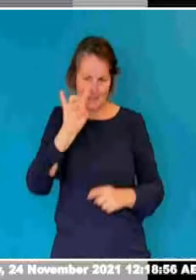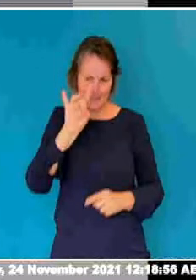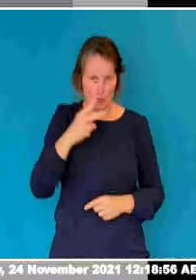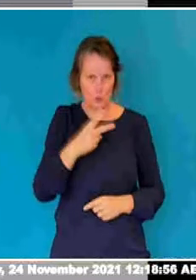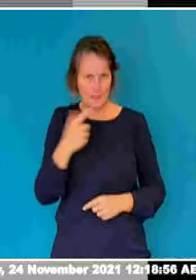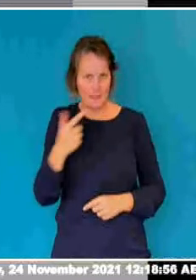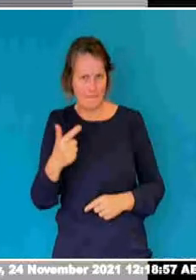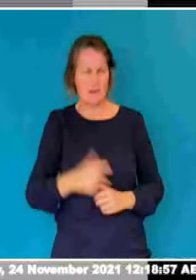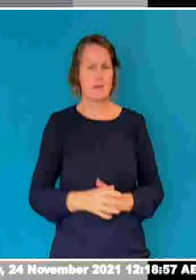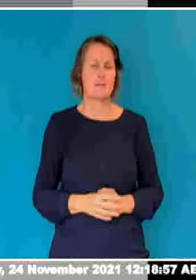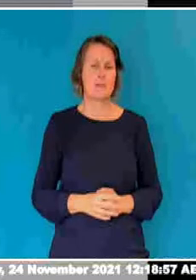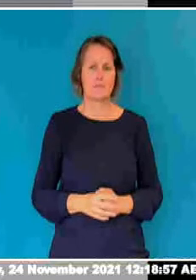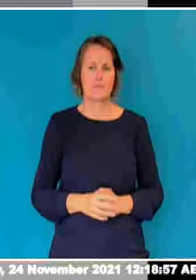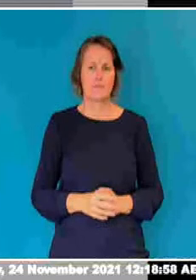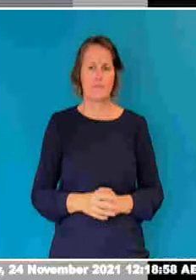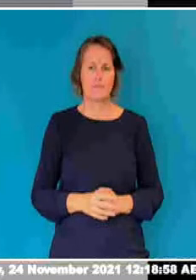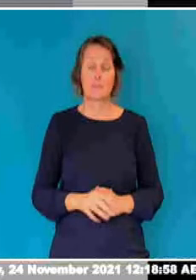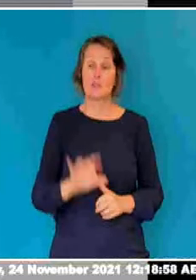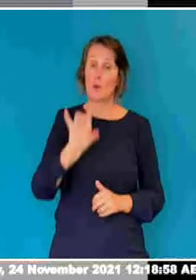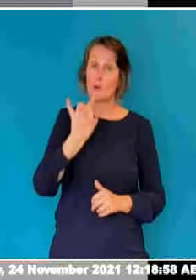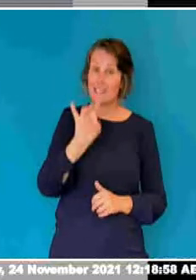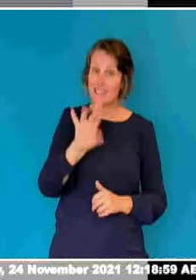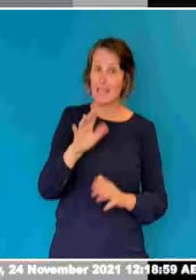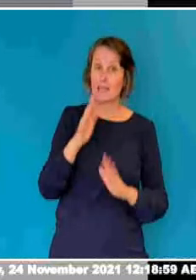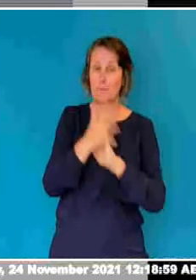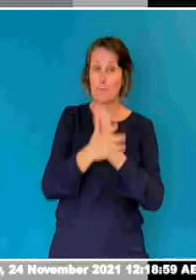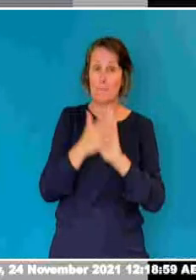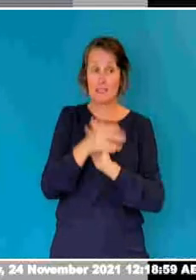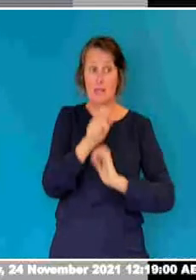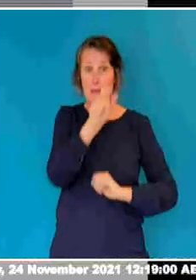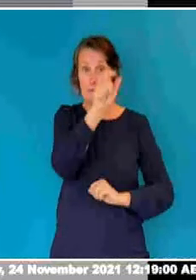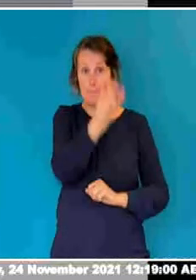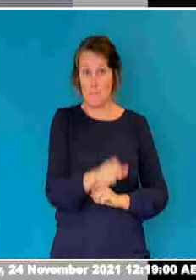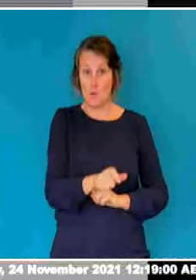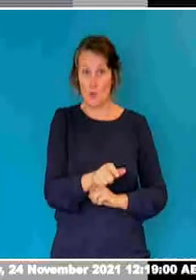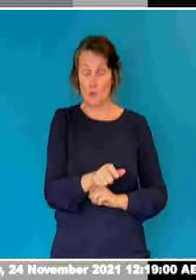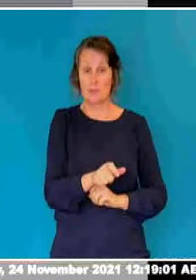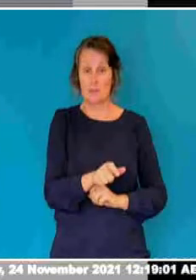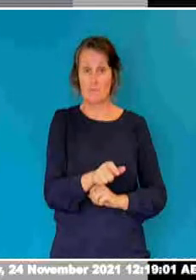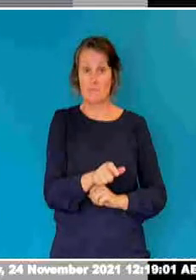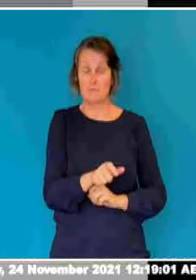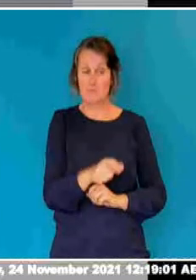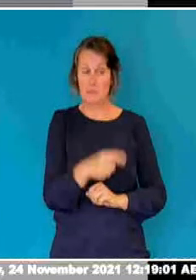10 provides that the delegate to determine reasonable adjustment